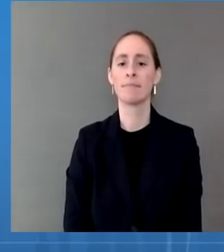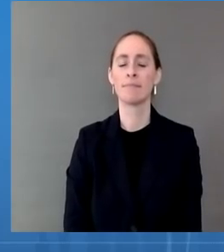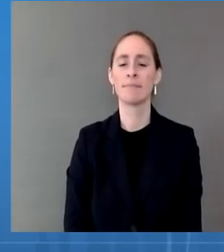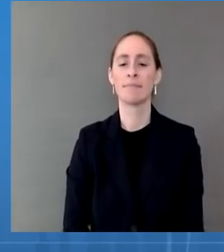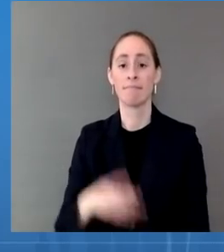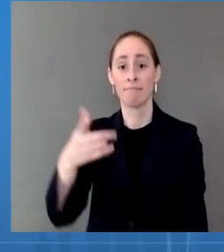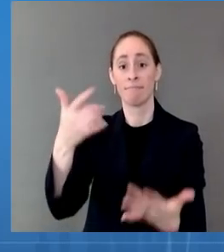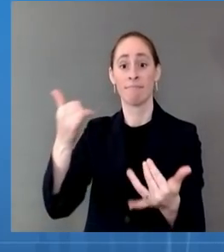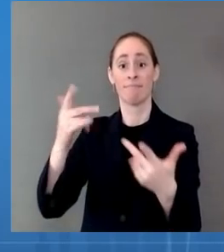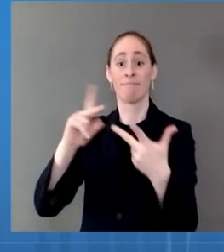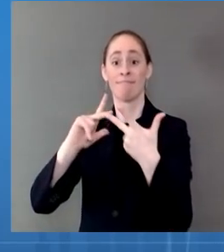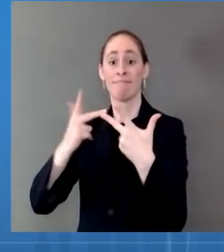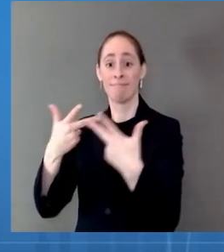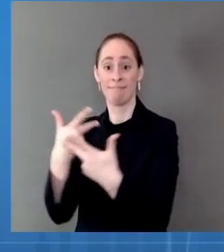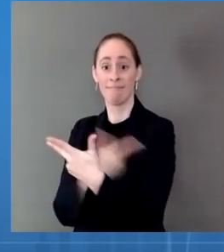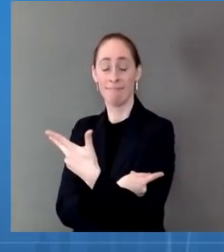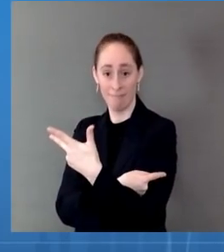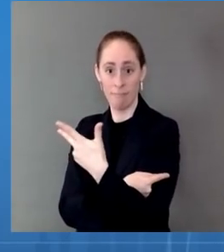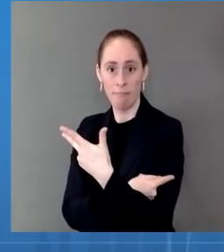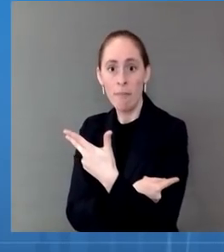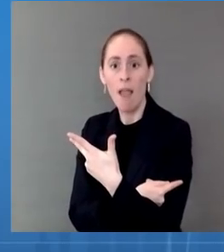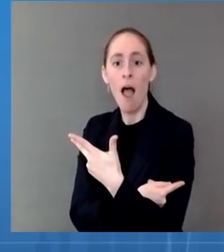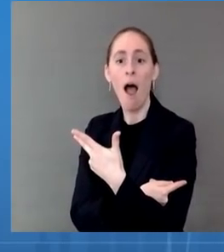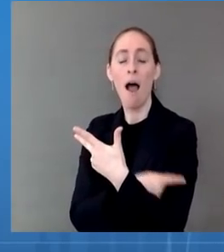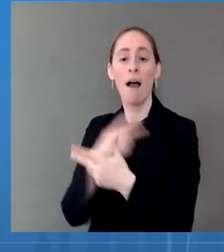Note that the purple bar,